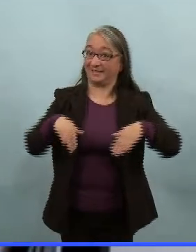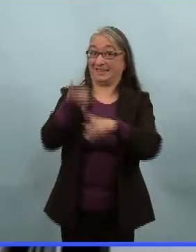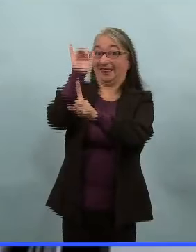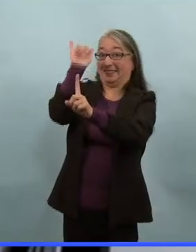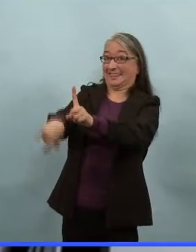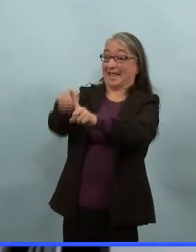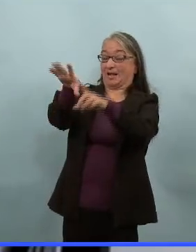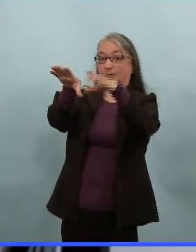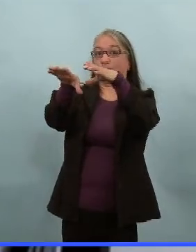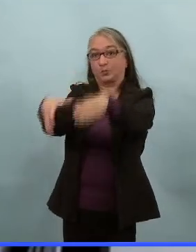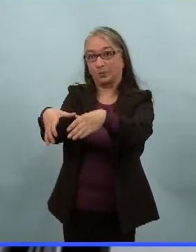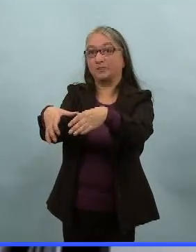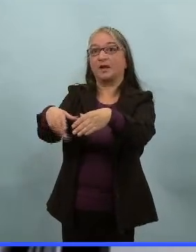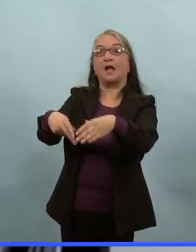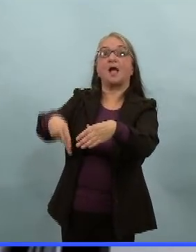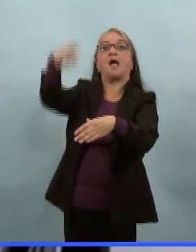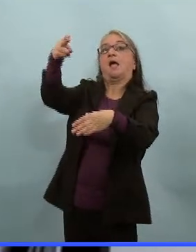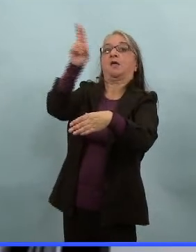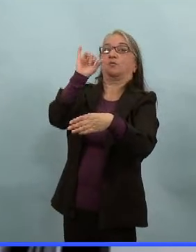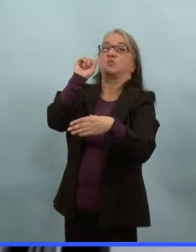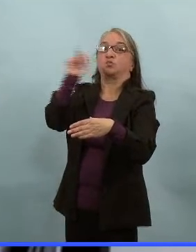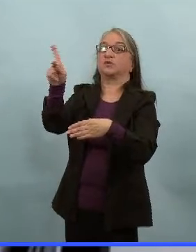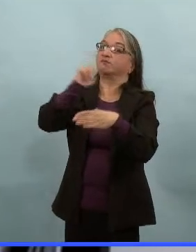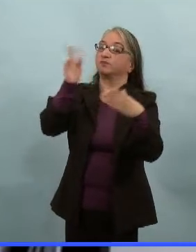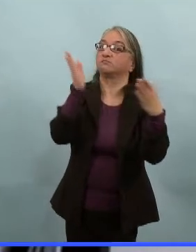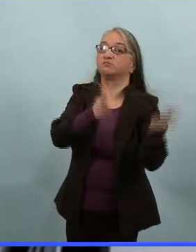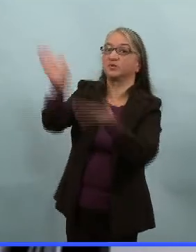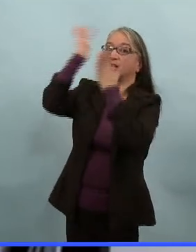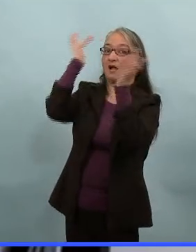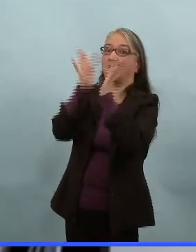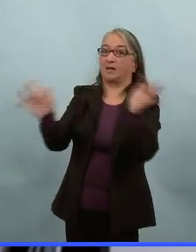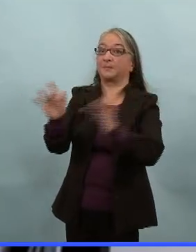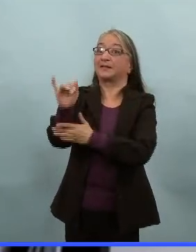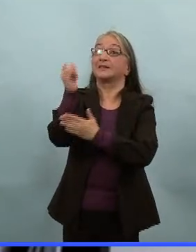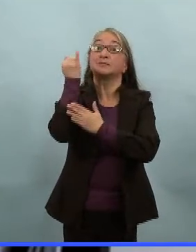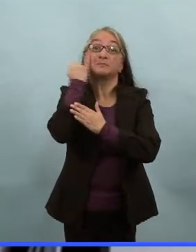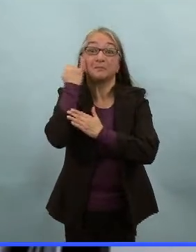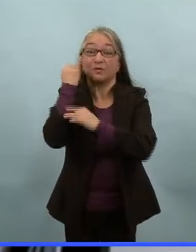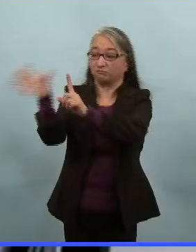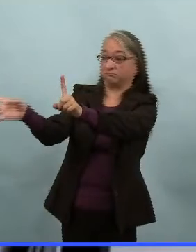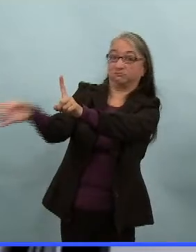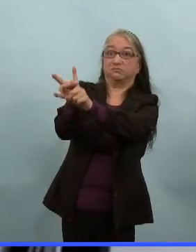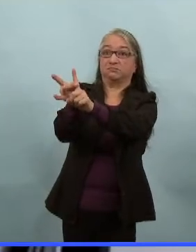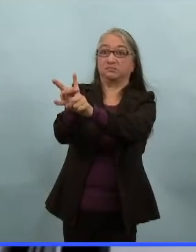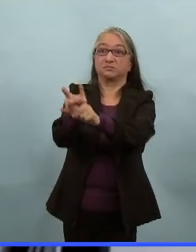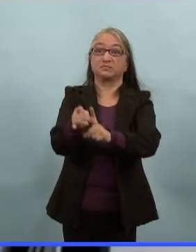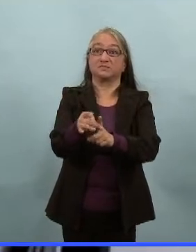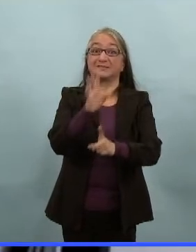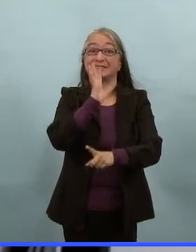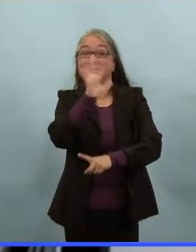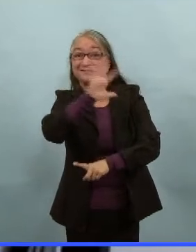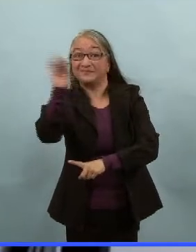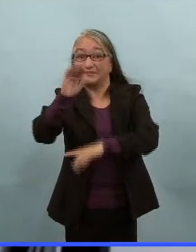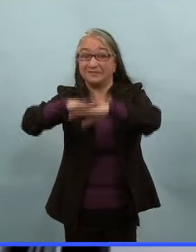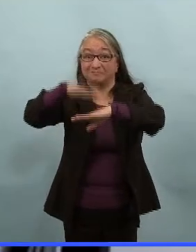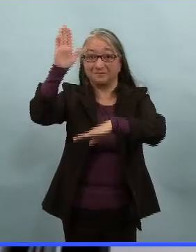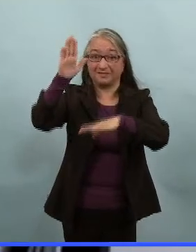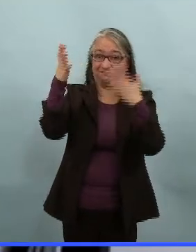they were to be infected so you know if you're over 50 i really do uh want to emphasize as much